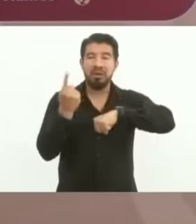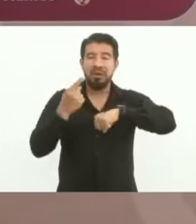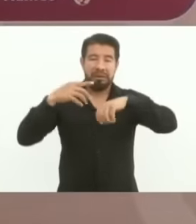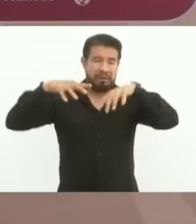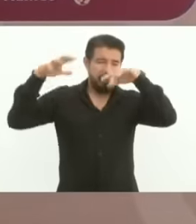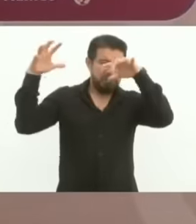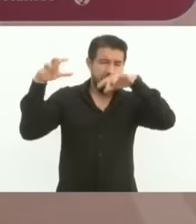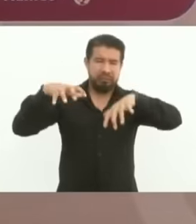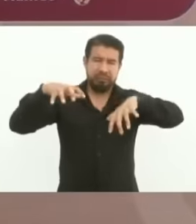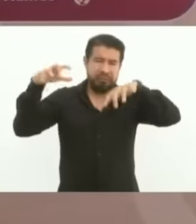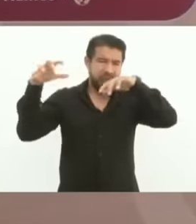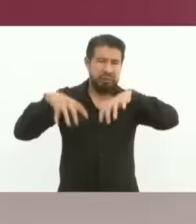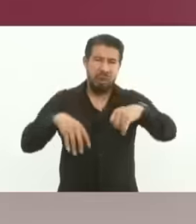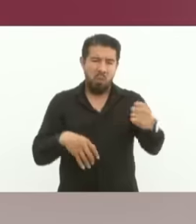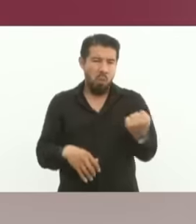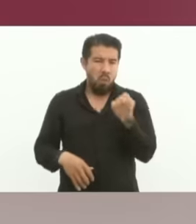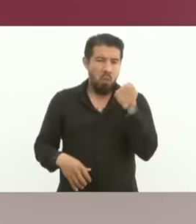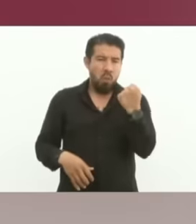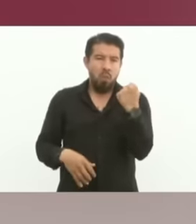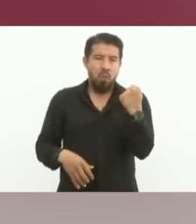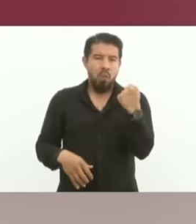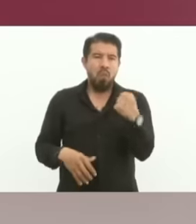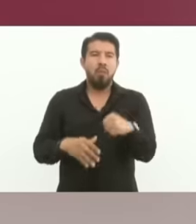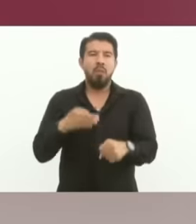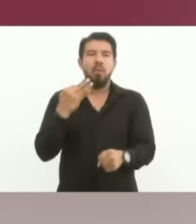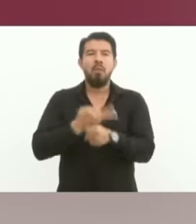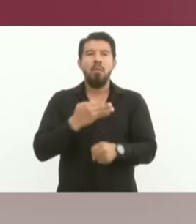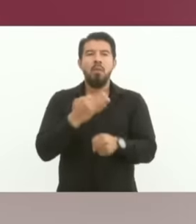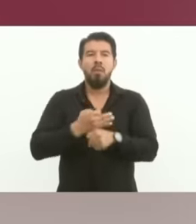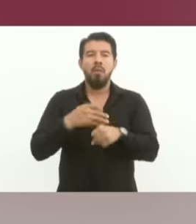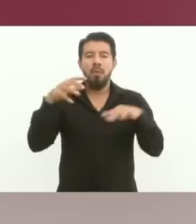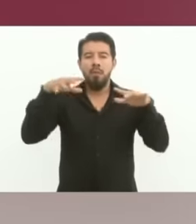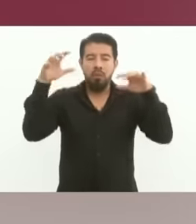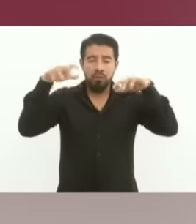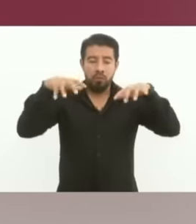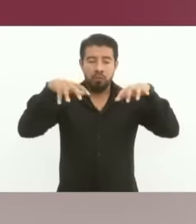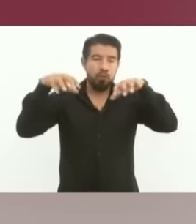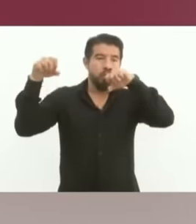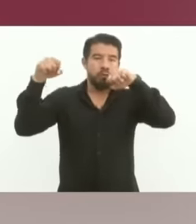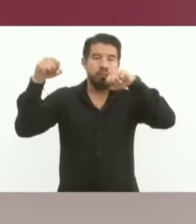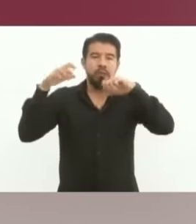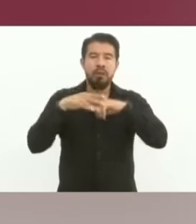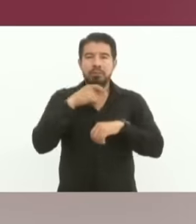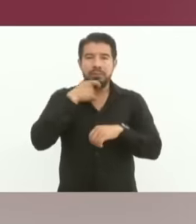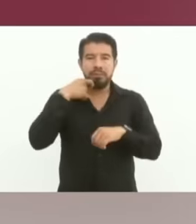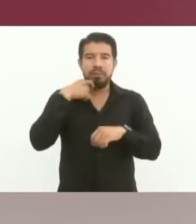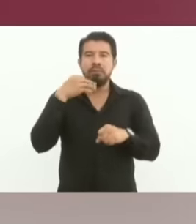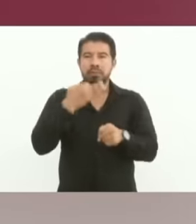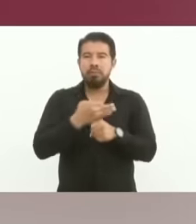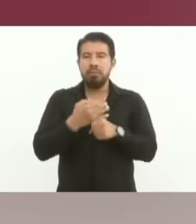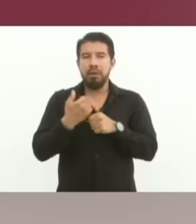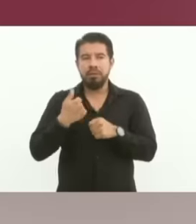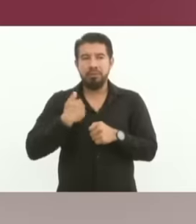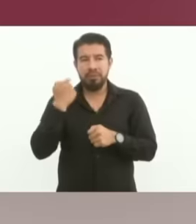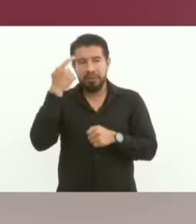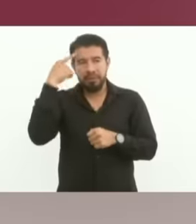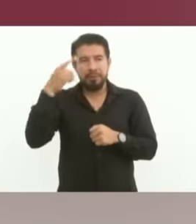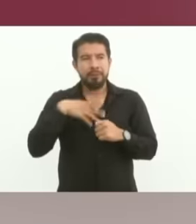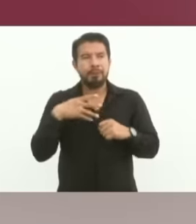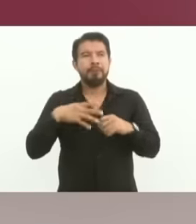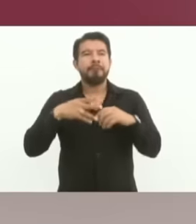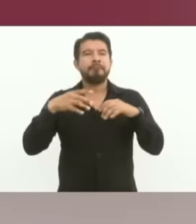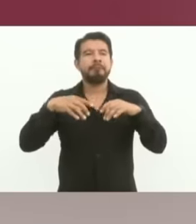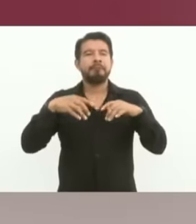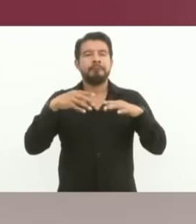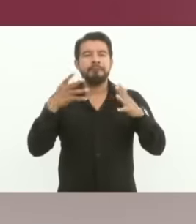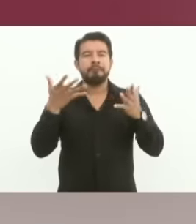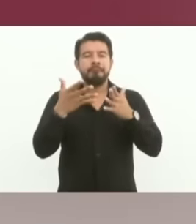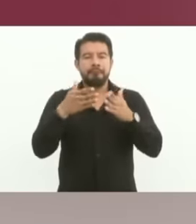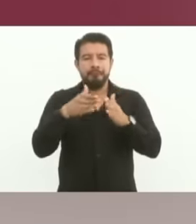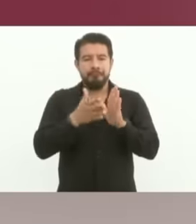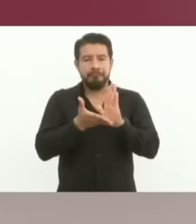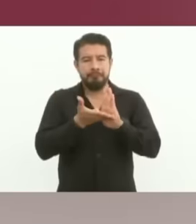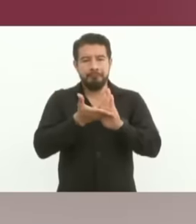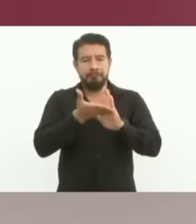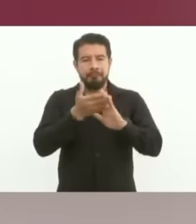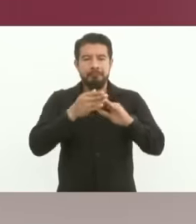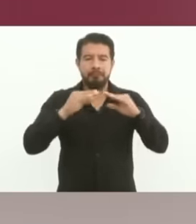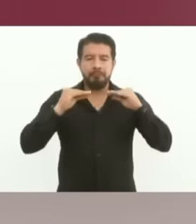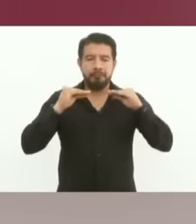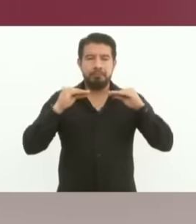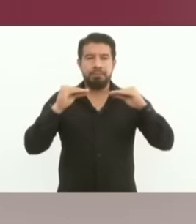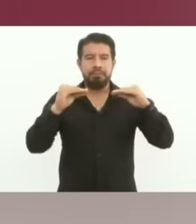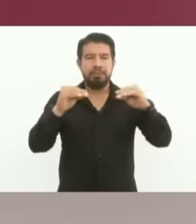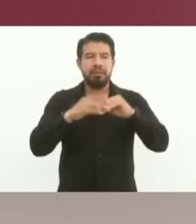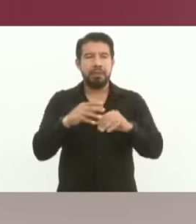force, so take advantage now to finish the golden riso and finish paving the road.